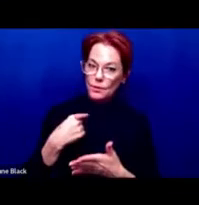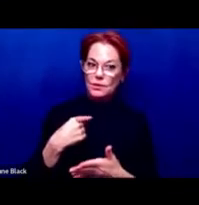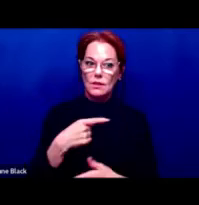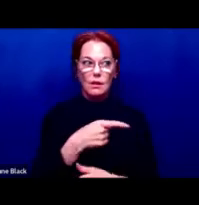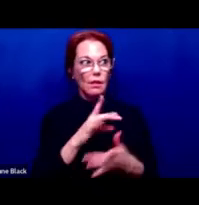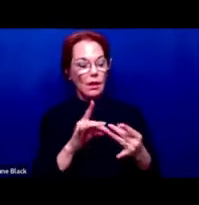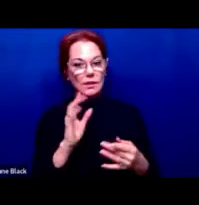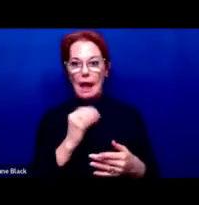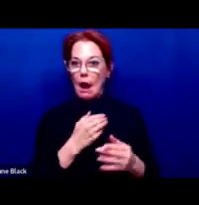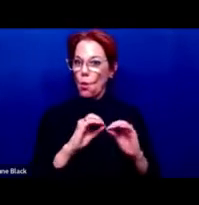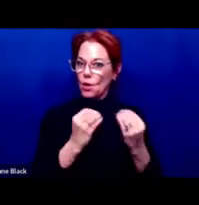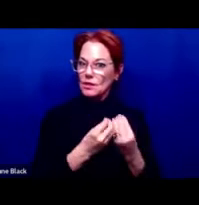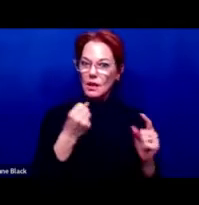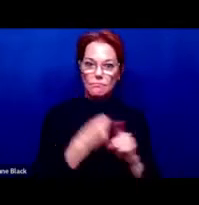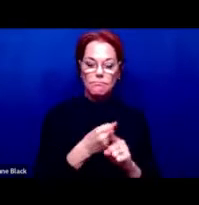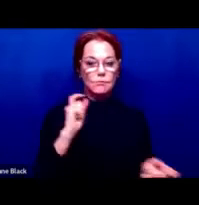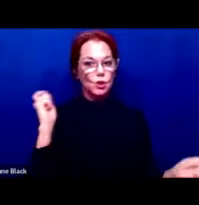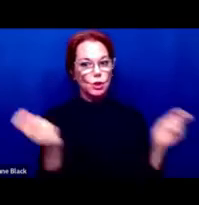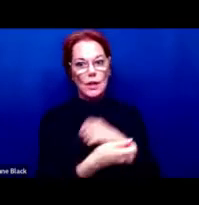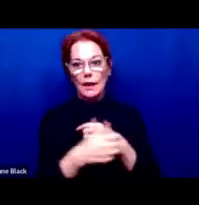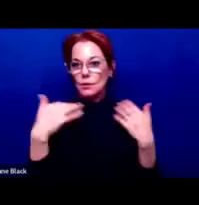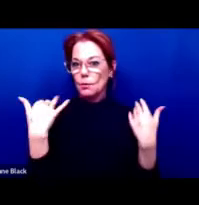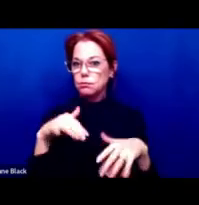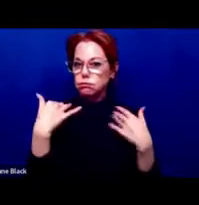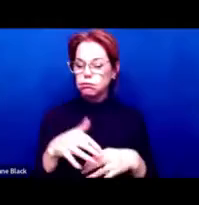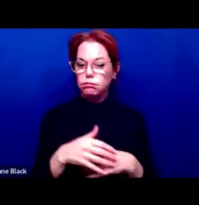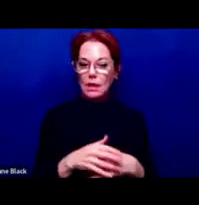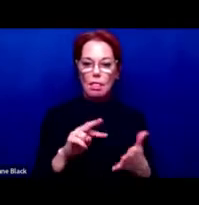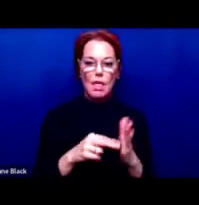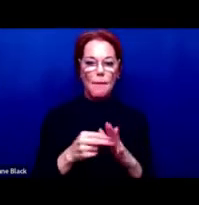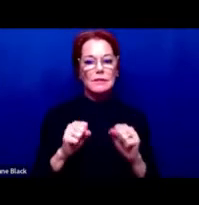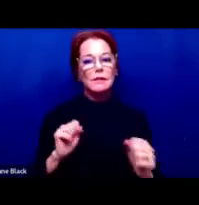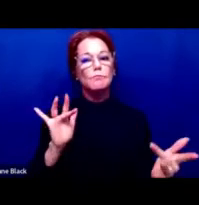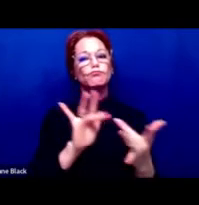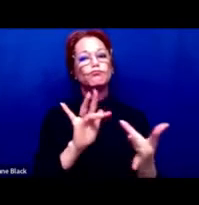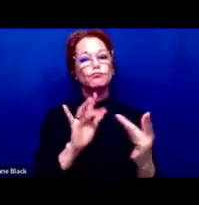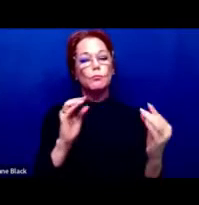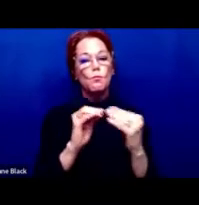organizations has a significant impact in terms of their ability to reach more people, and also